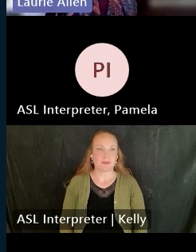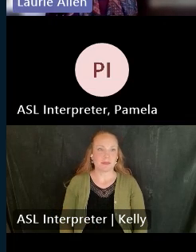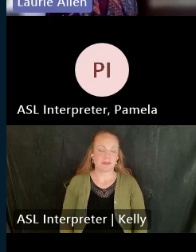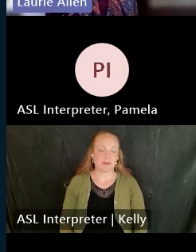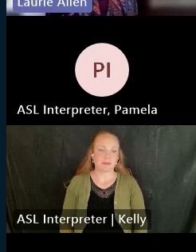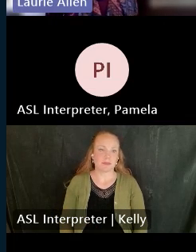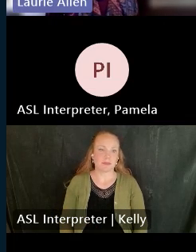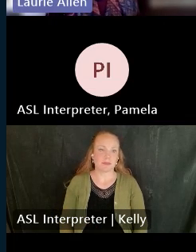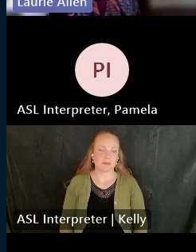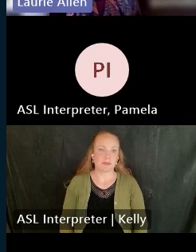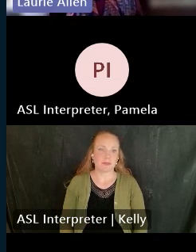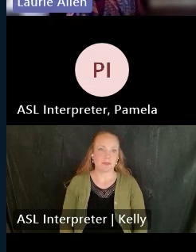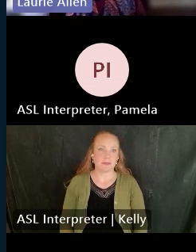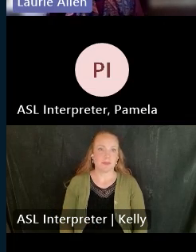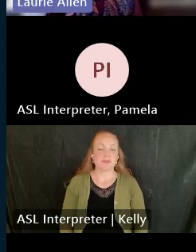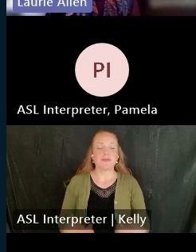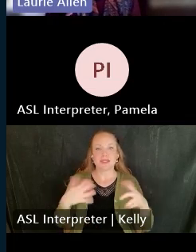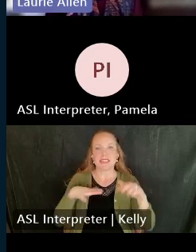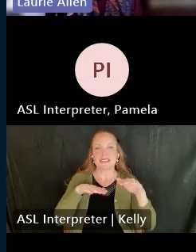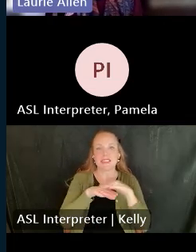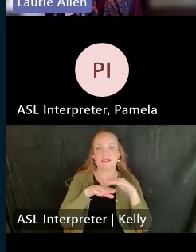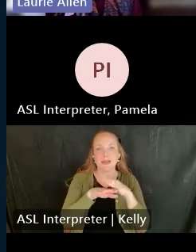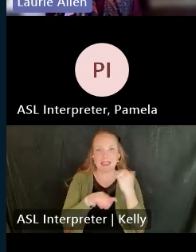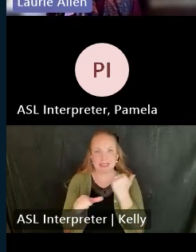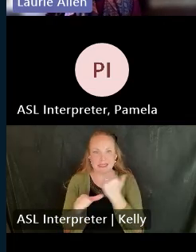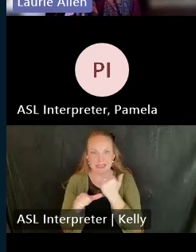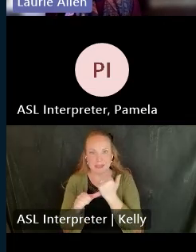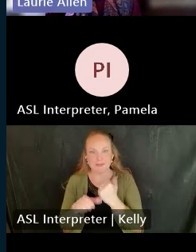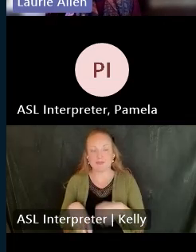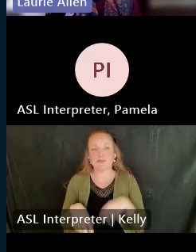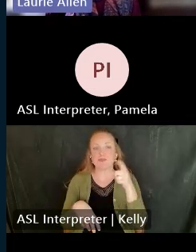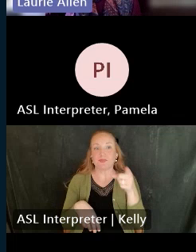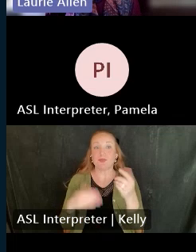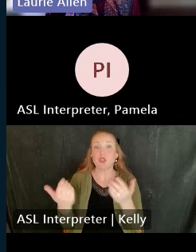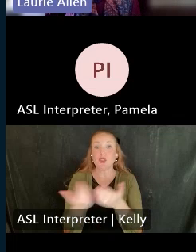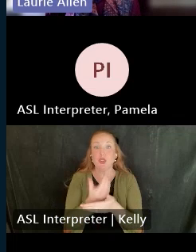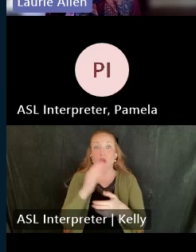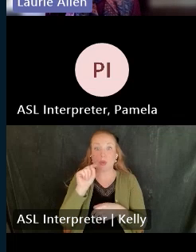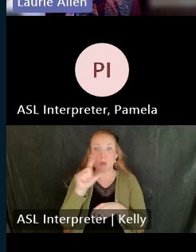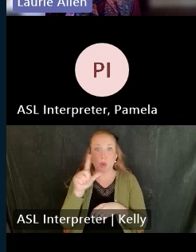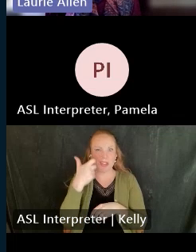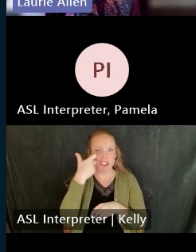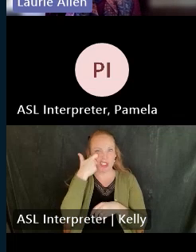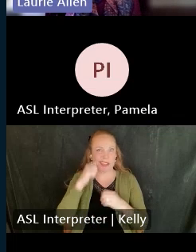And then finally, Accessibility Assistant. This is a new tool that's rolled out recently that we're really excited about.